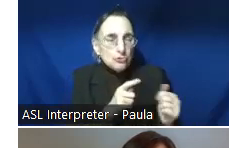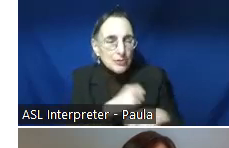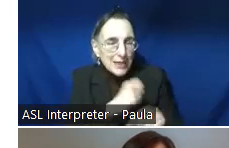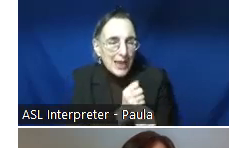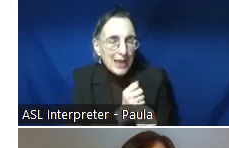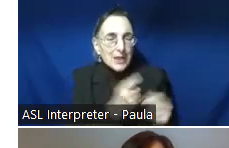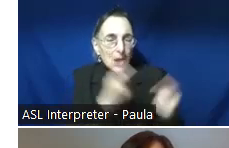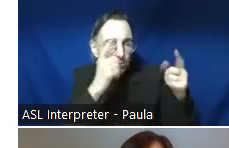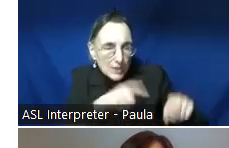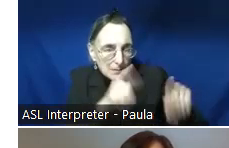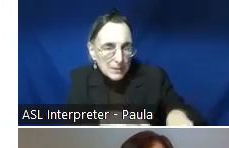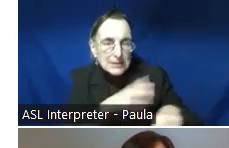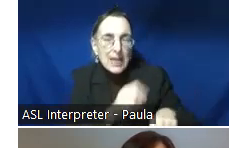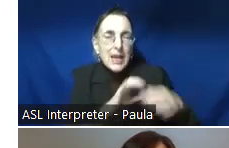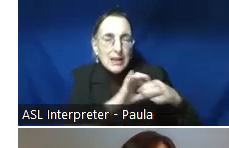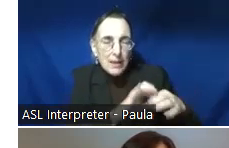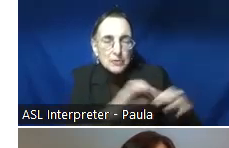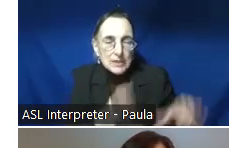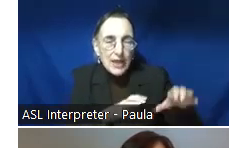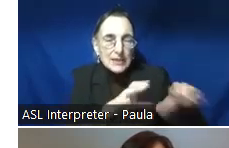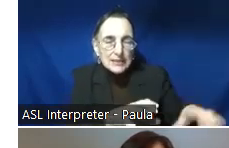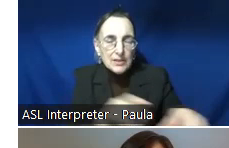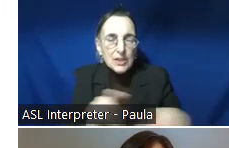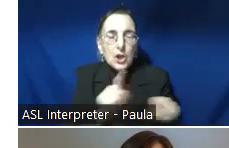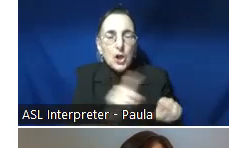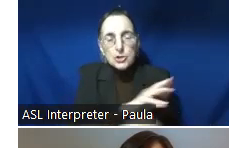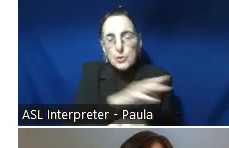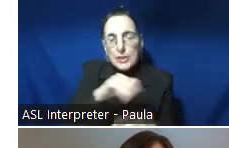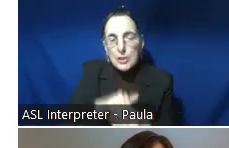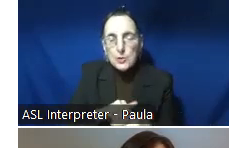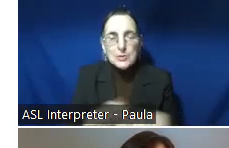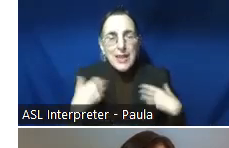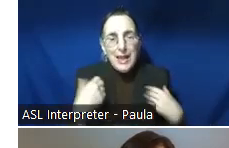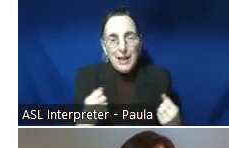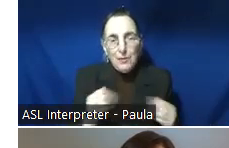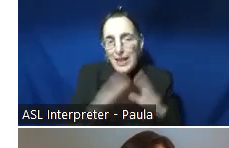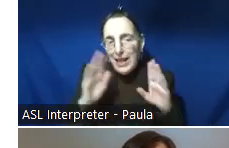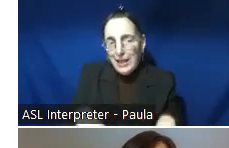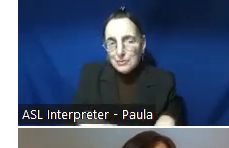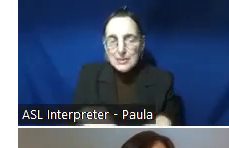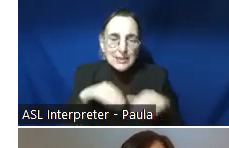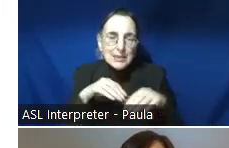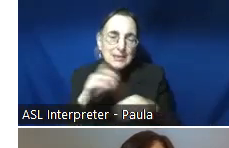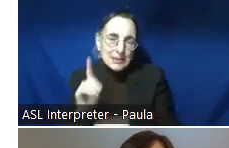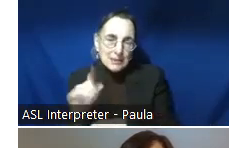It also includes health, housing, disability, and aging data sources. And you can use this